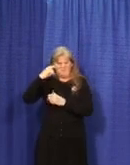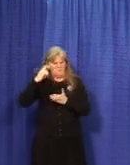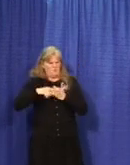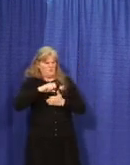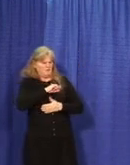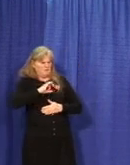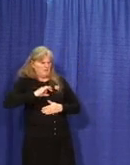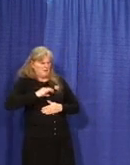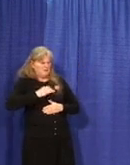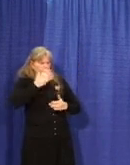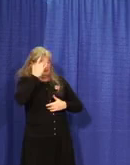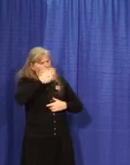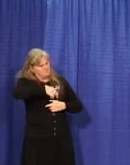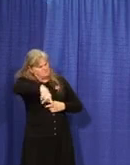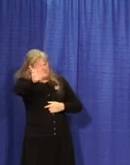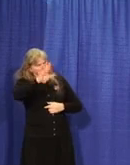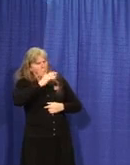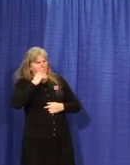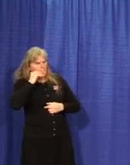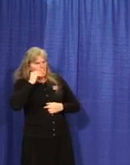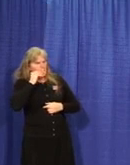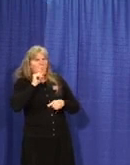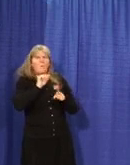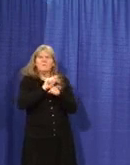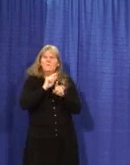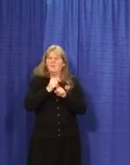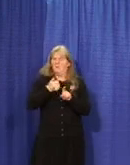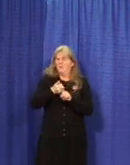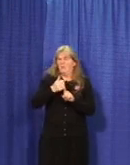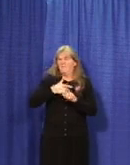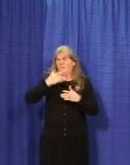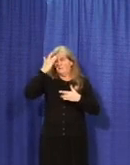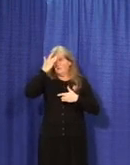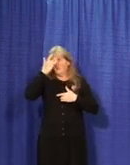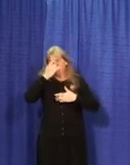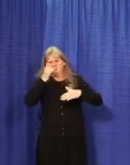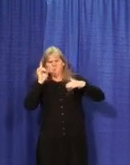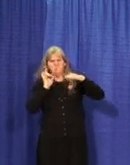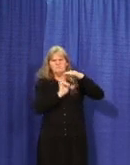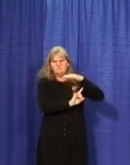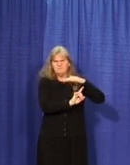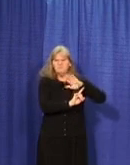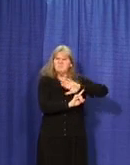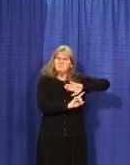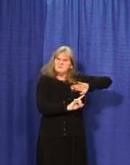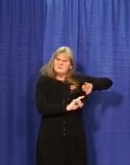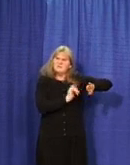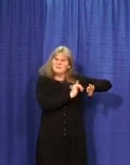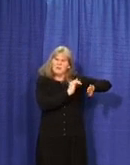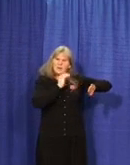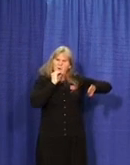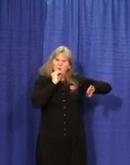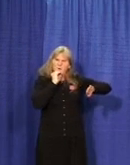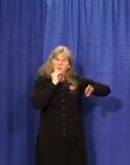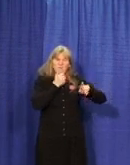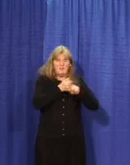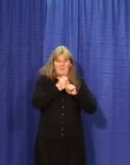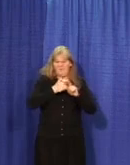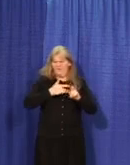sick. Please immediately self isolate if you have any symptoms. If you do have symptoms, get tested.